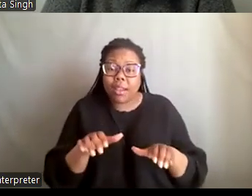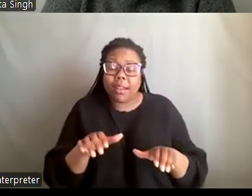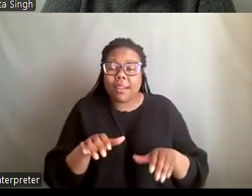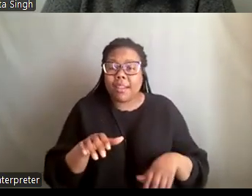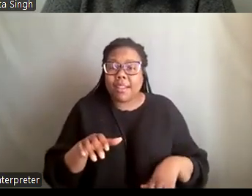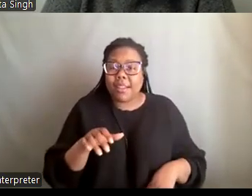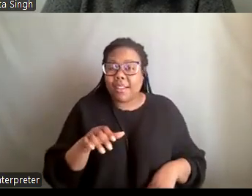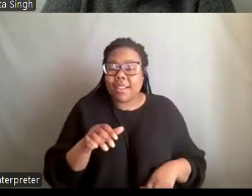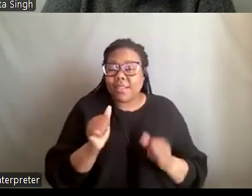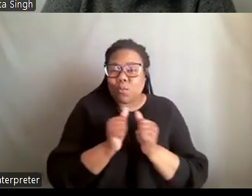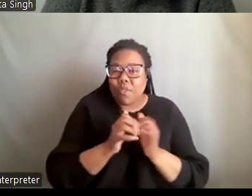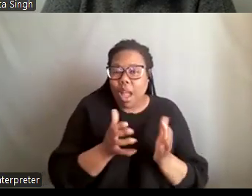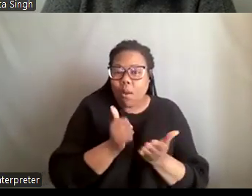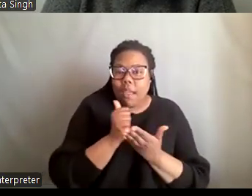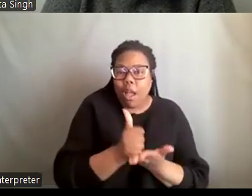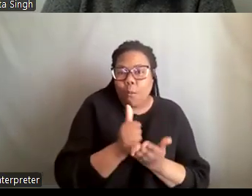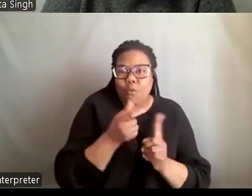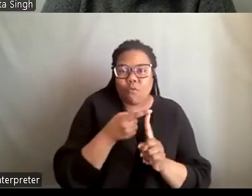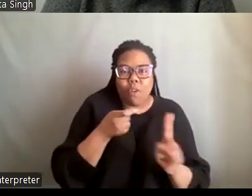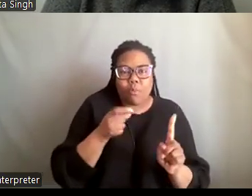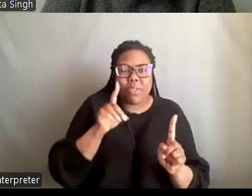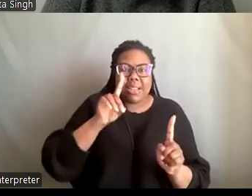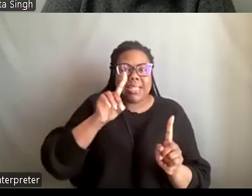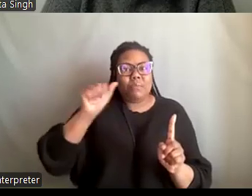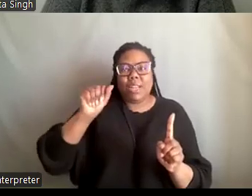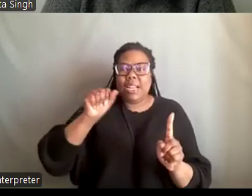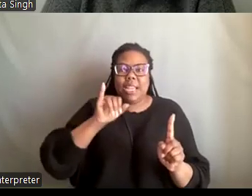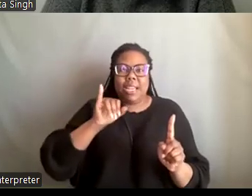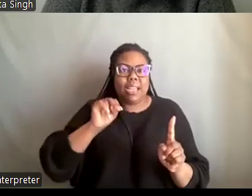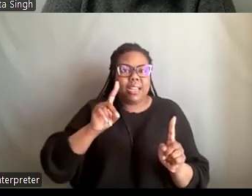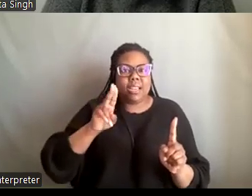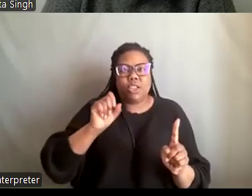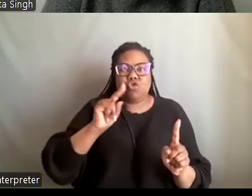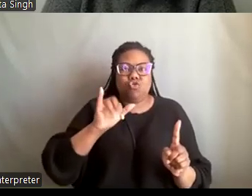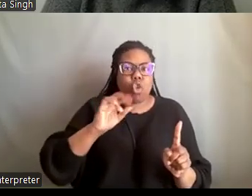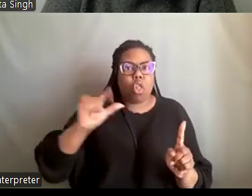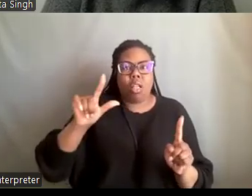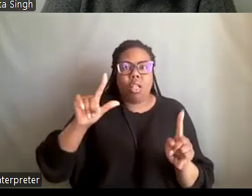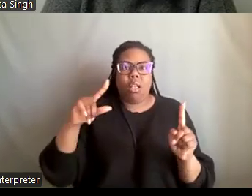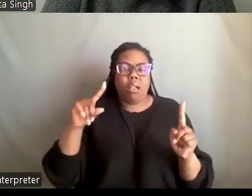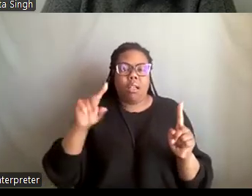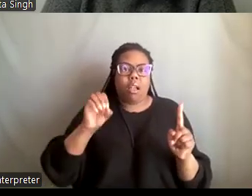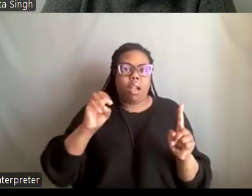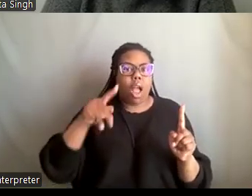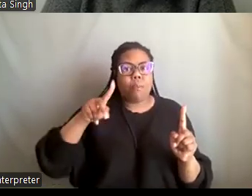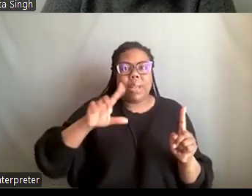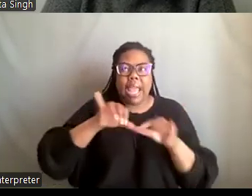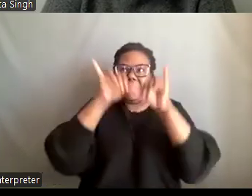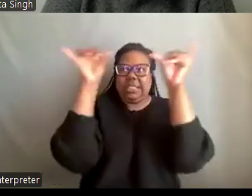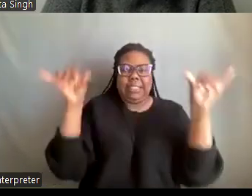without the help from the disability industrial complex.